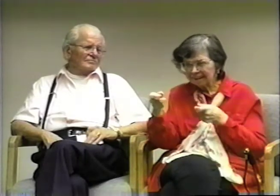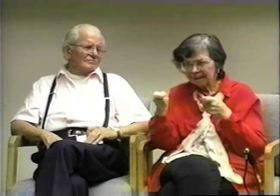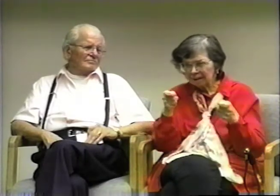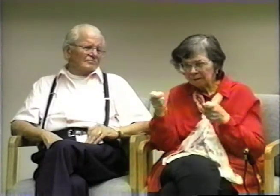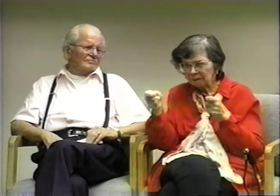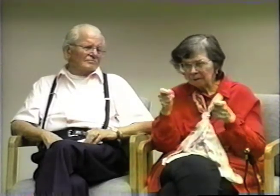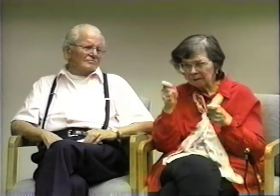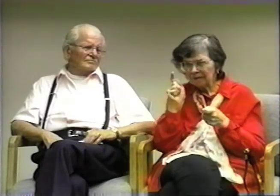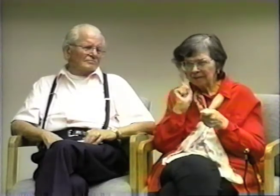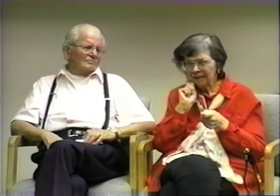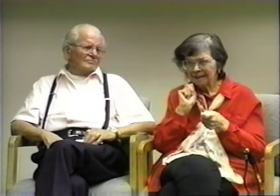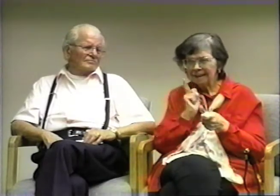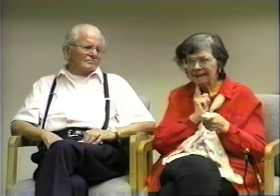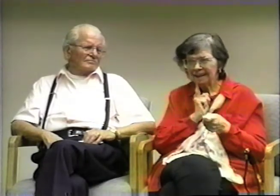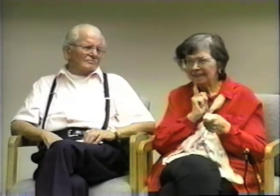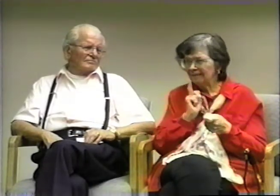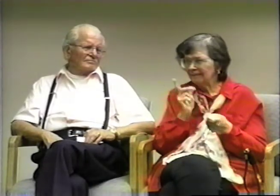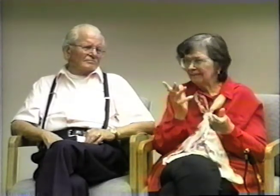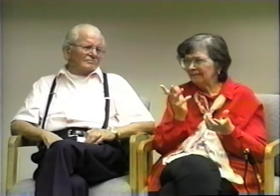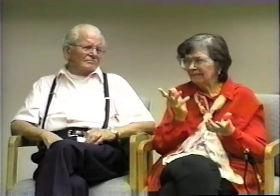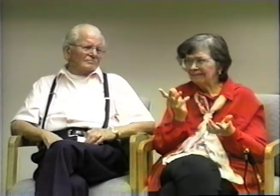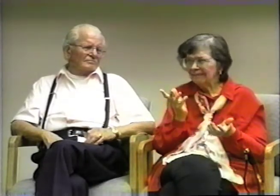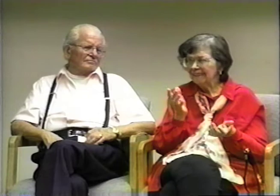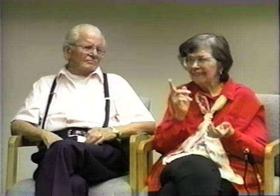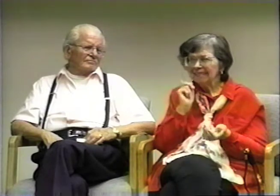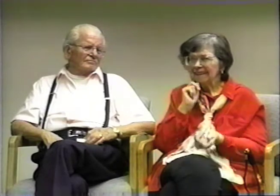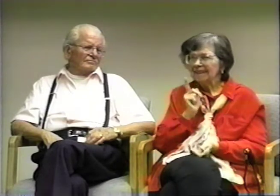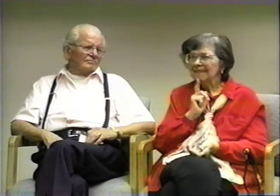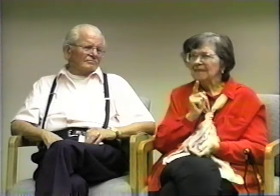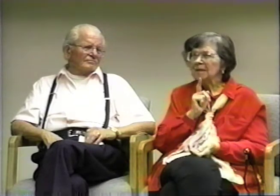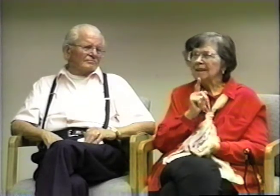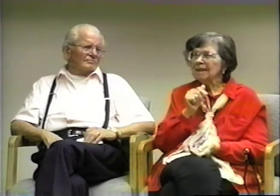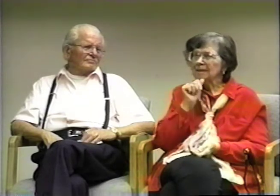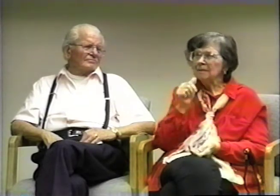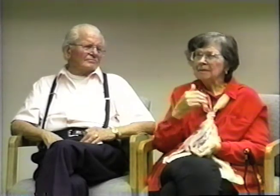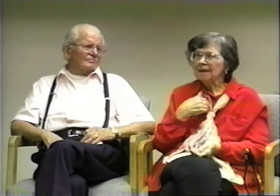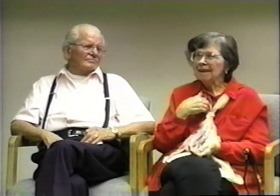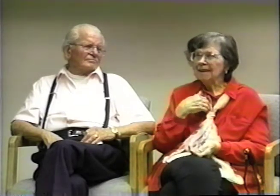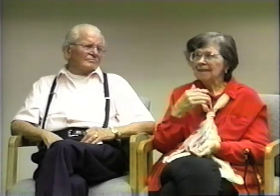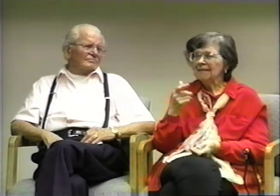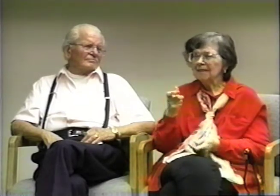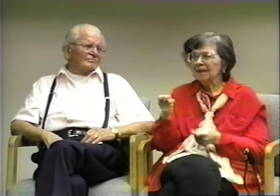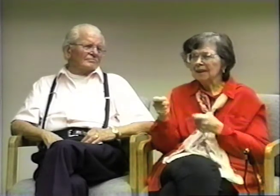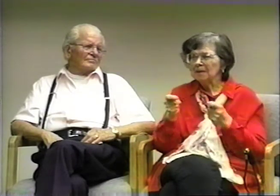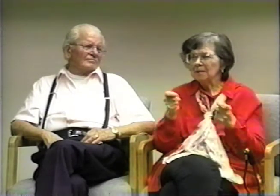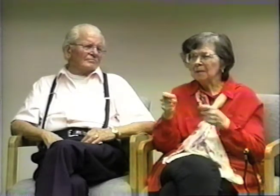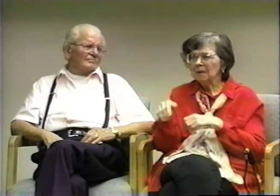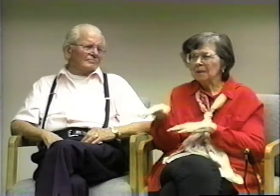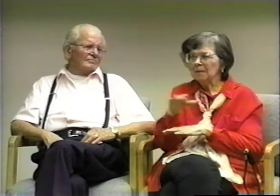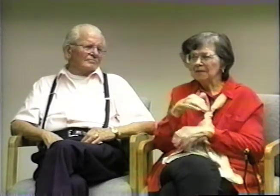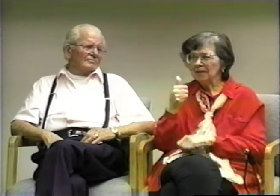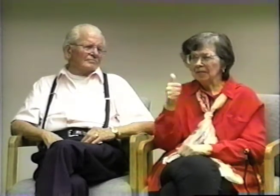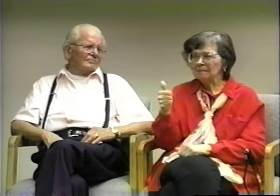tend to dictate to and control Deaf people.